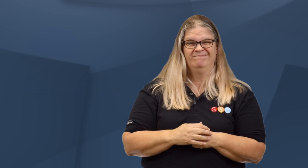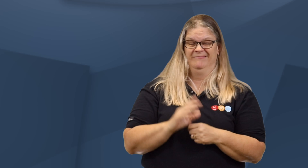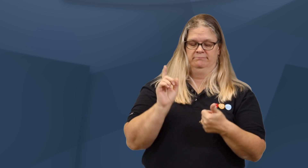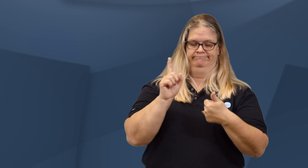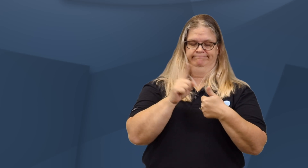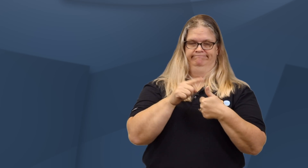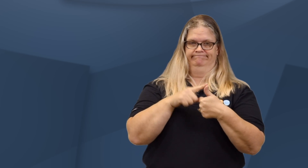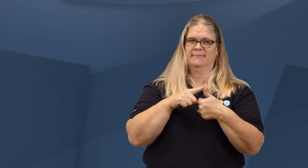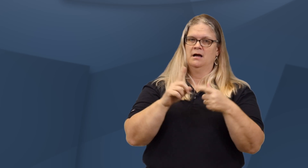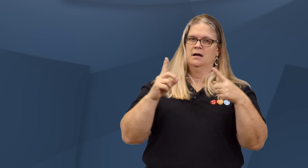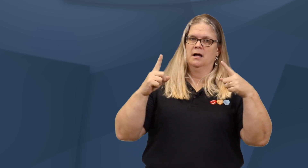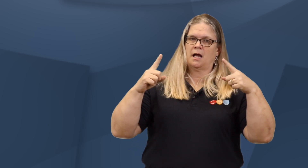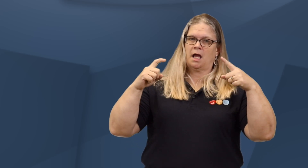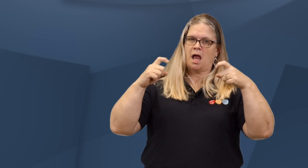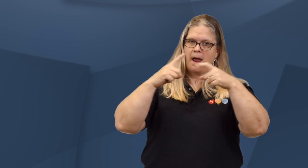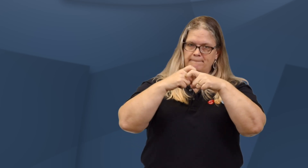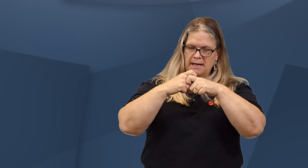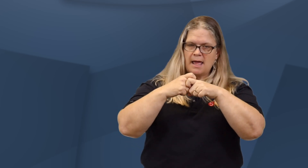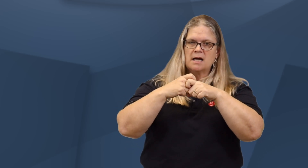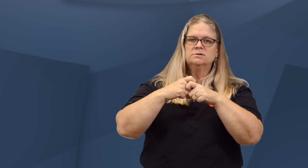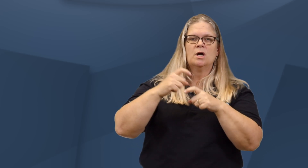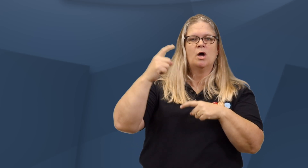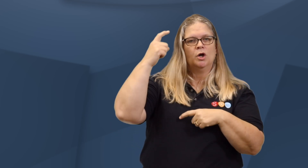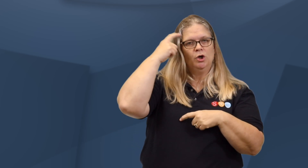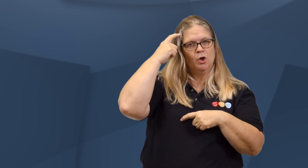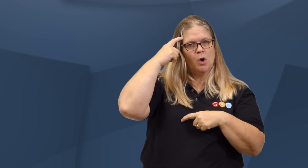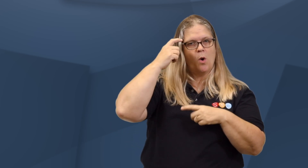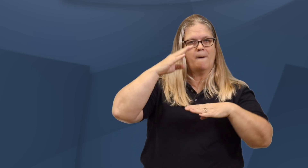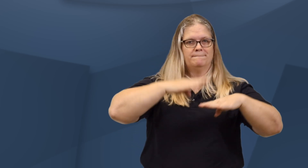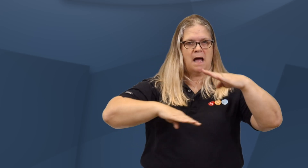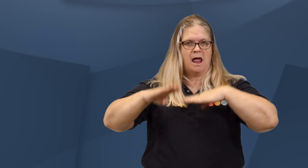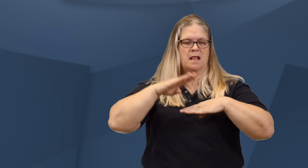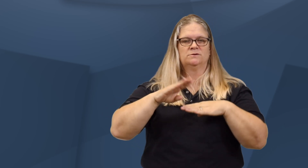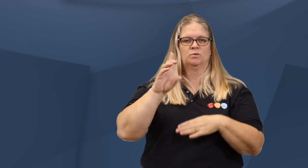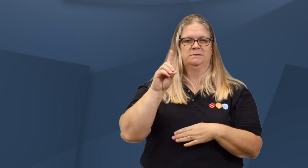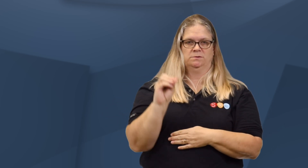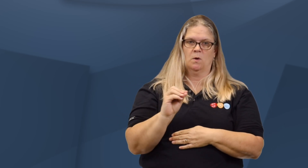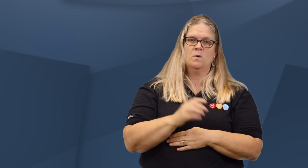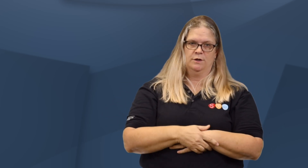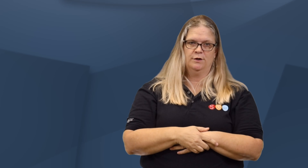It is a complex neurobiological disorder.